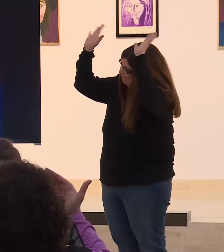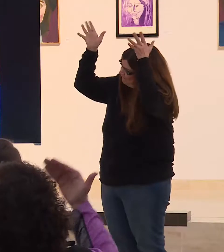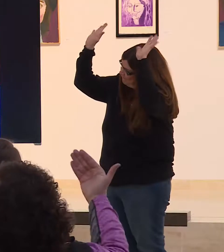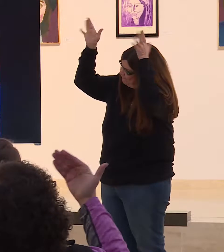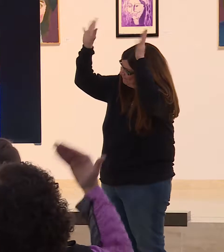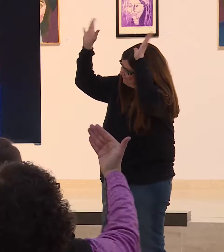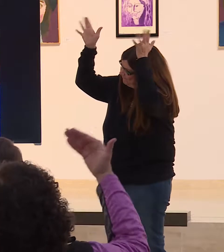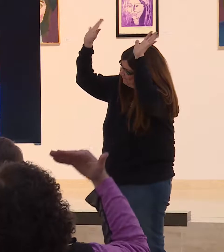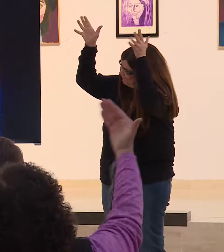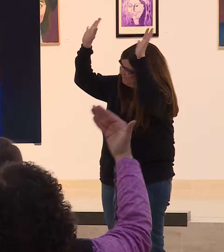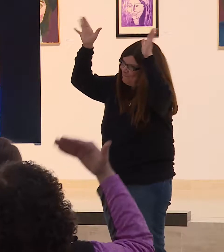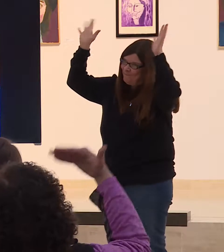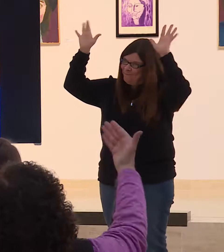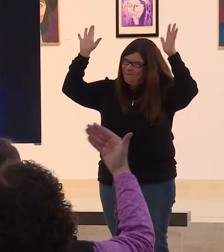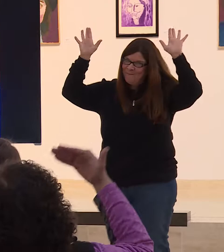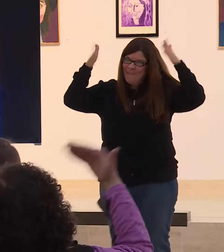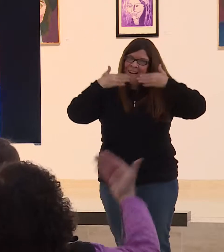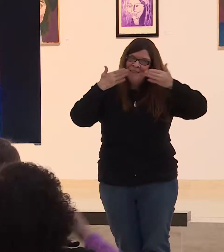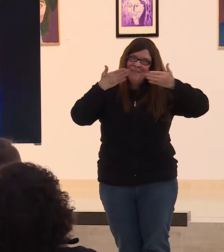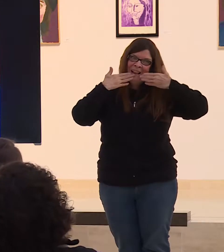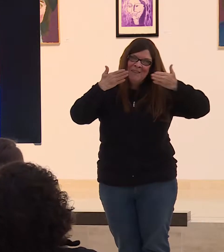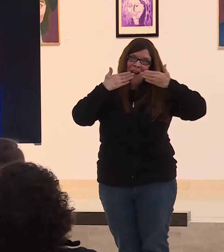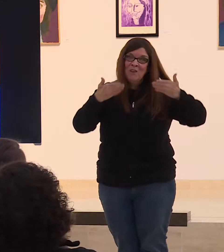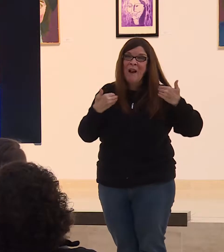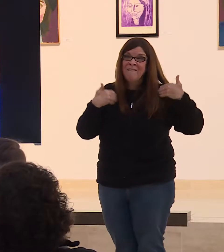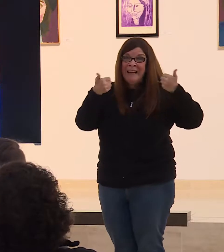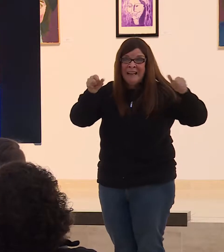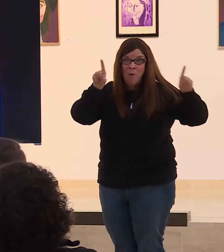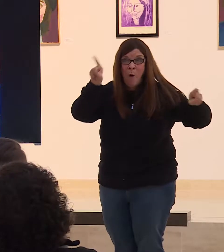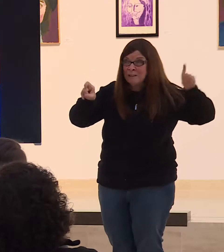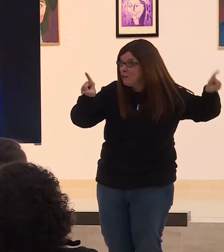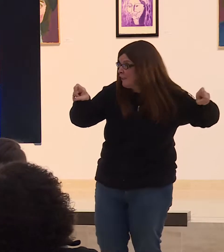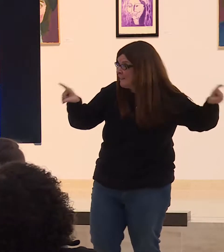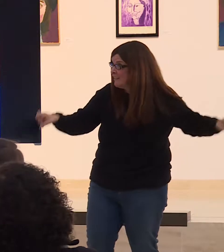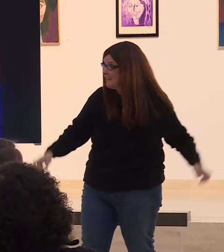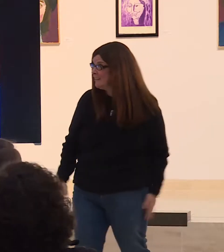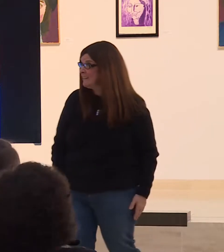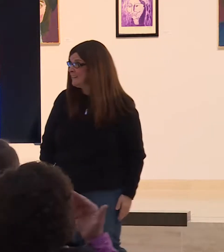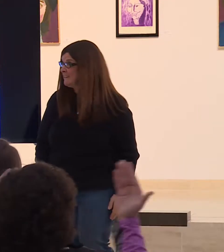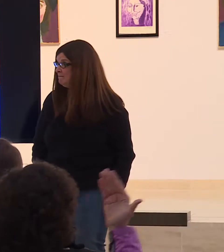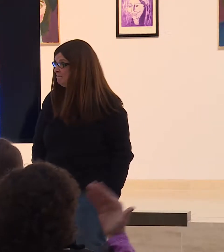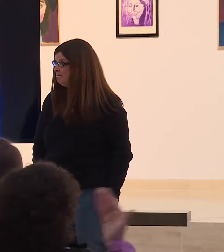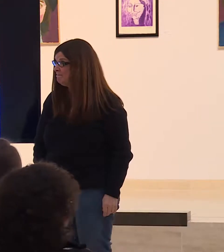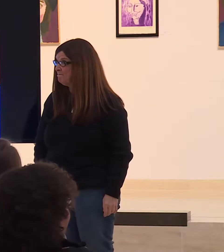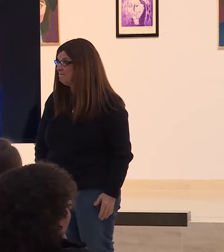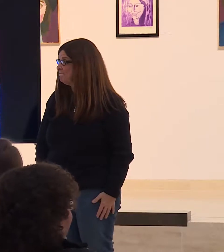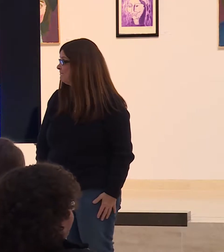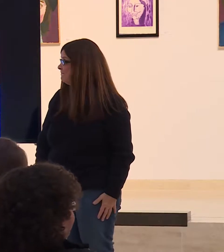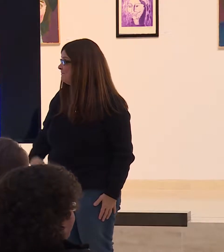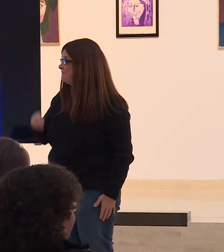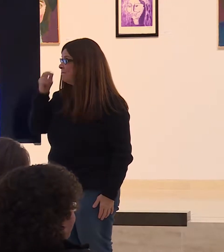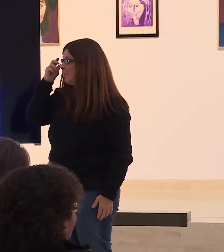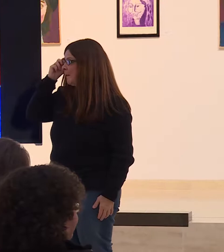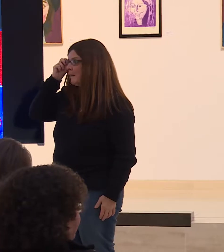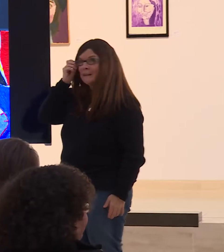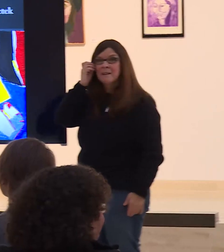OK. Thank you so much. If there are any questions, I'm happy to take them now.